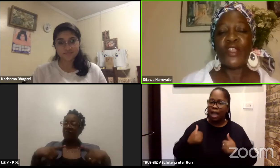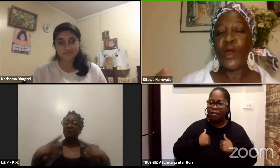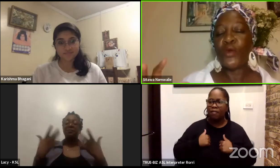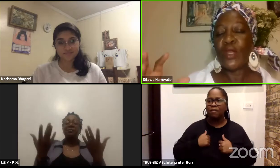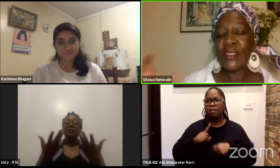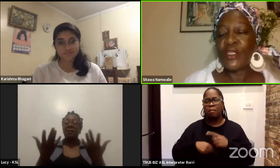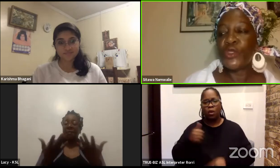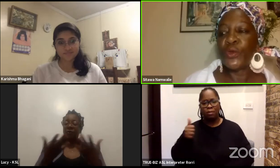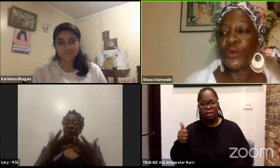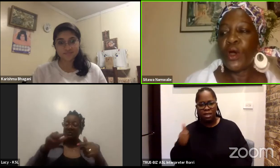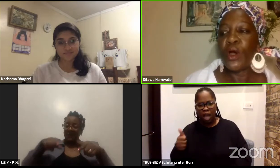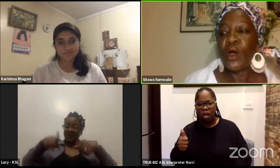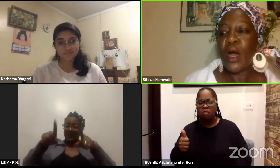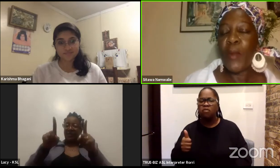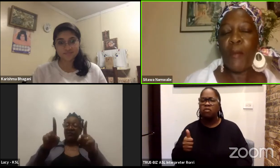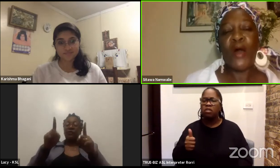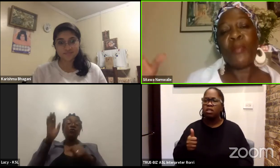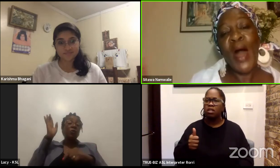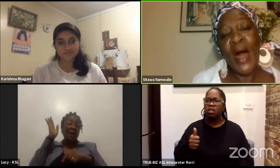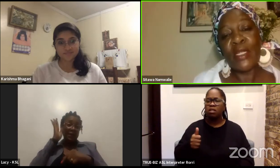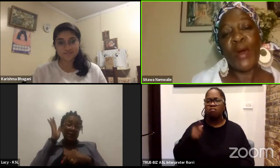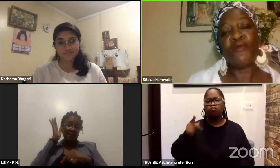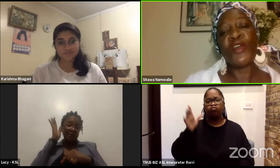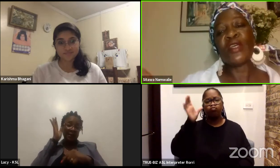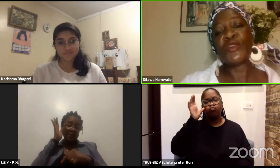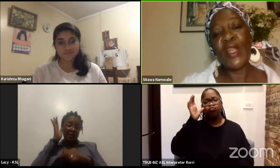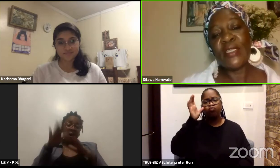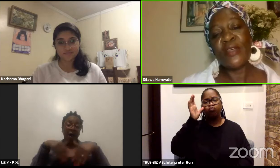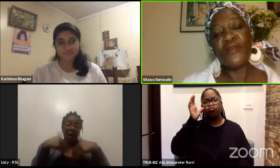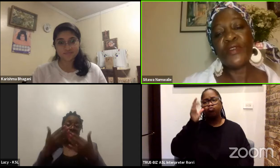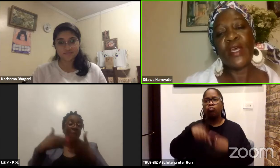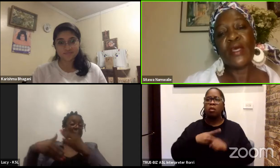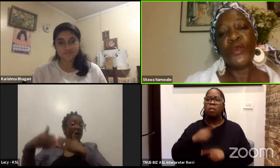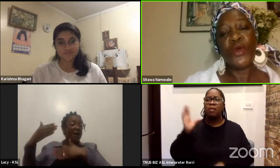and you listen to about the past, about various relatives,